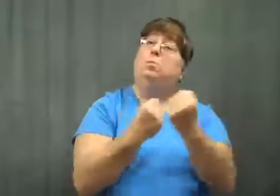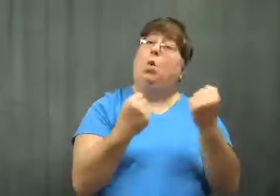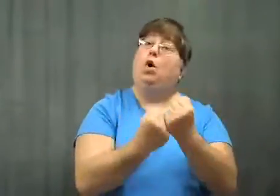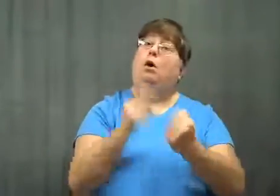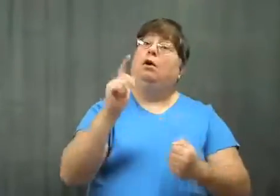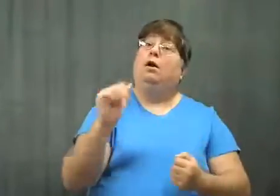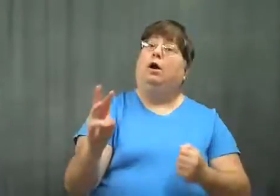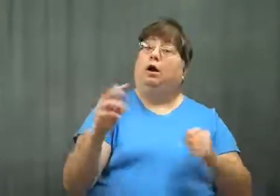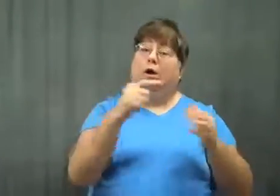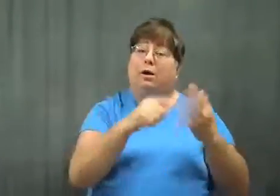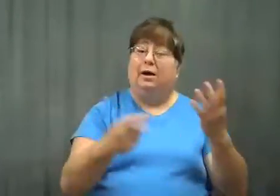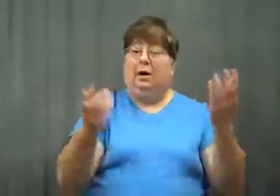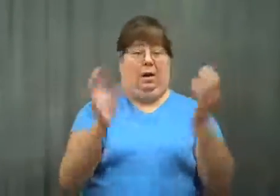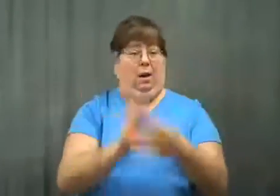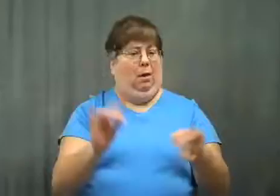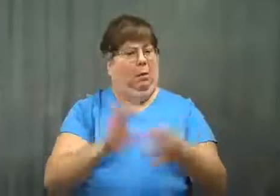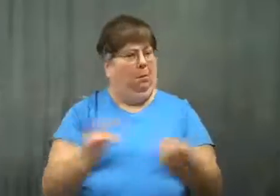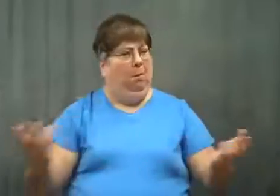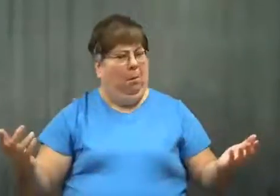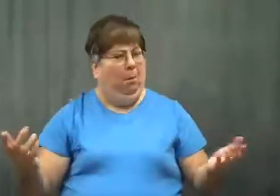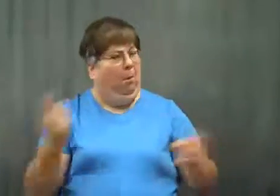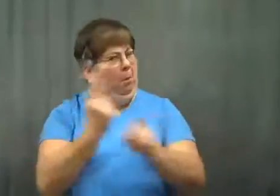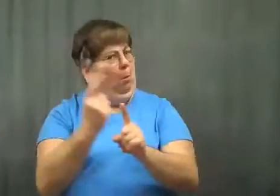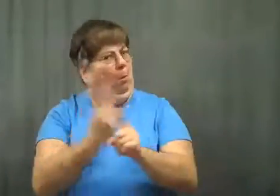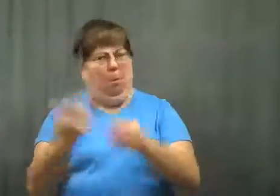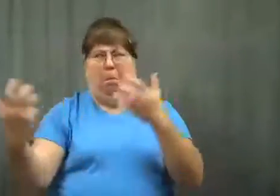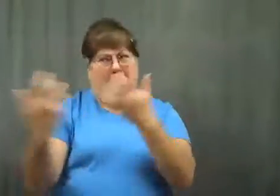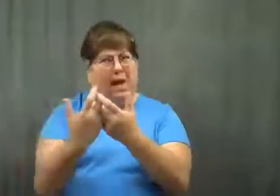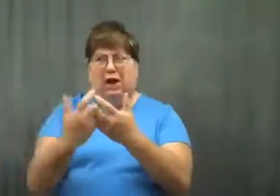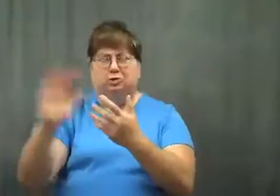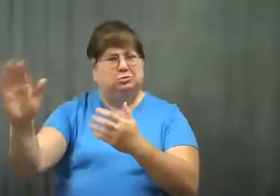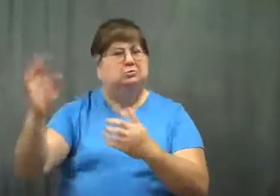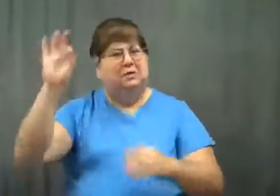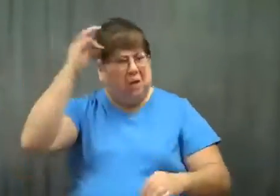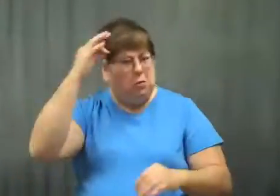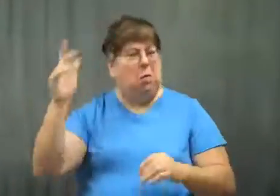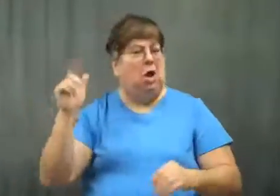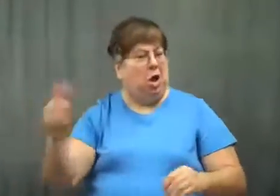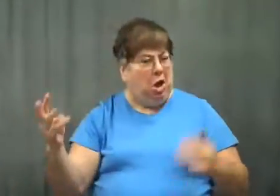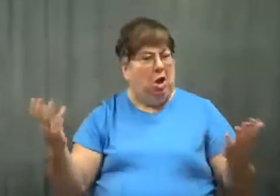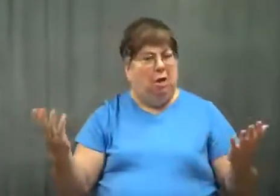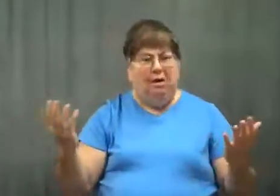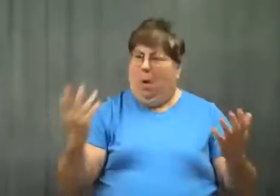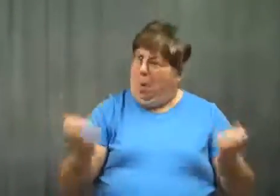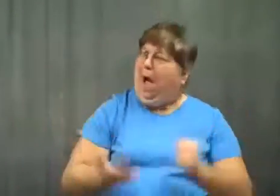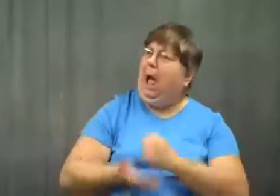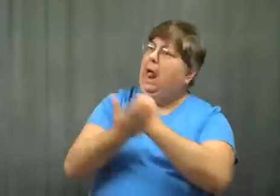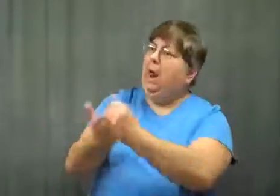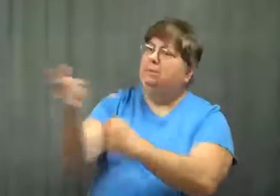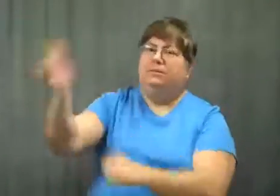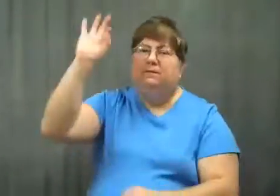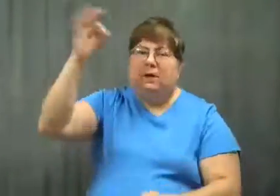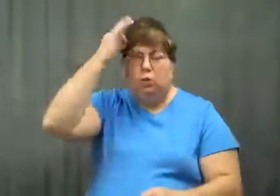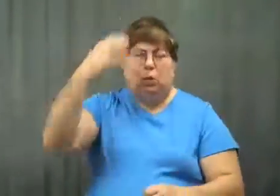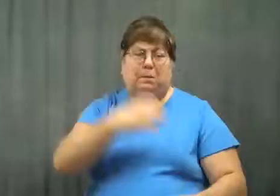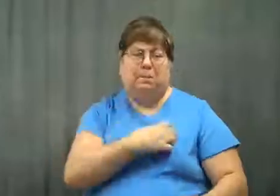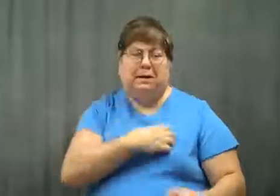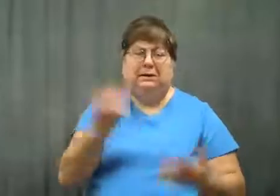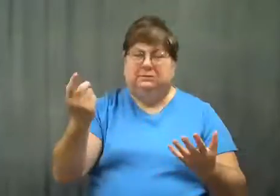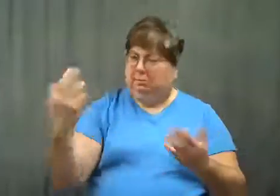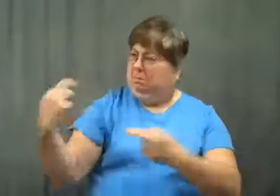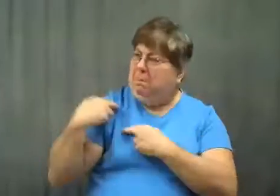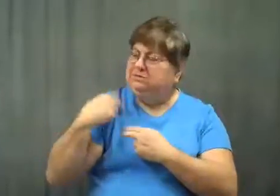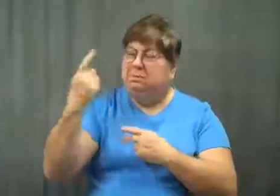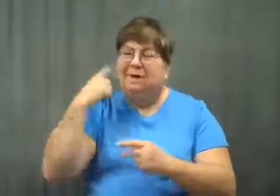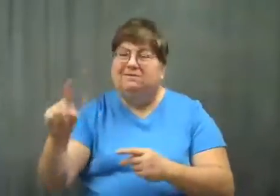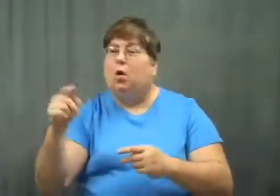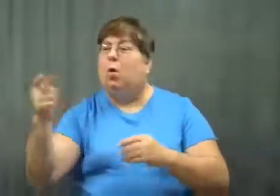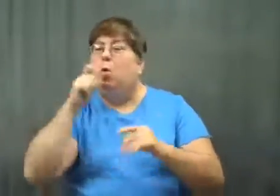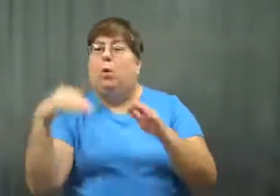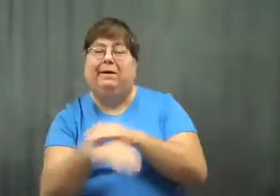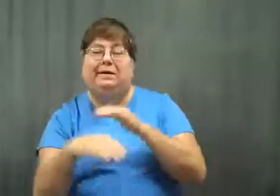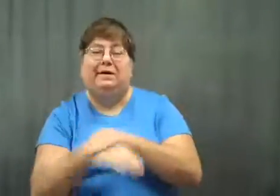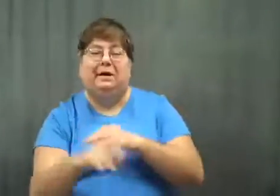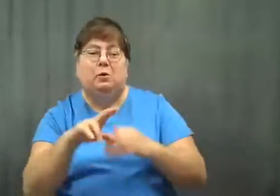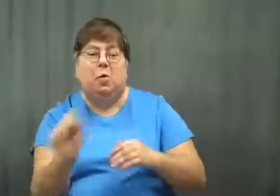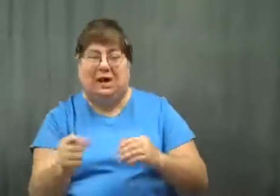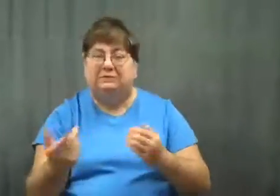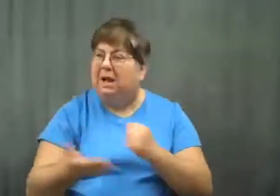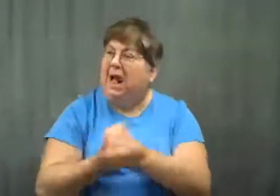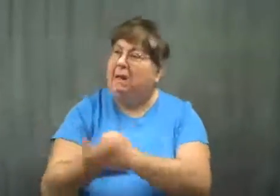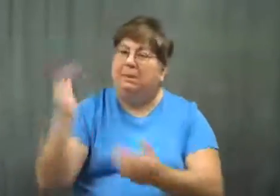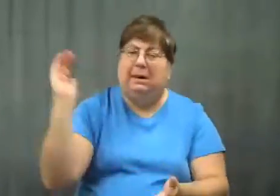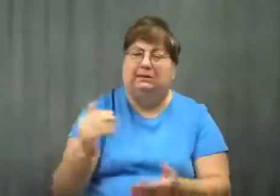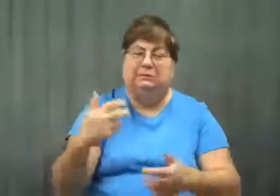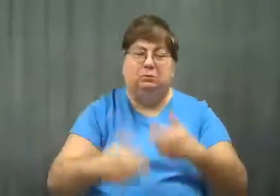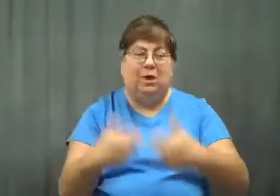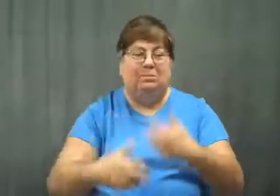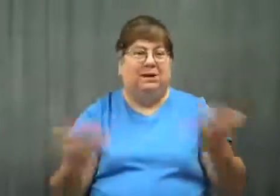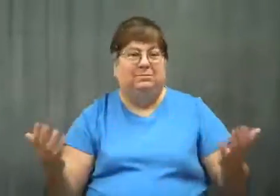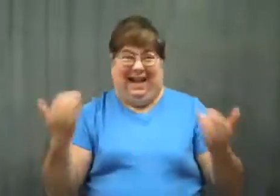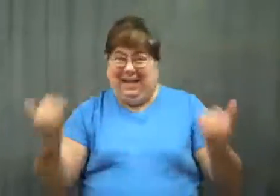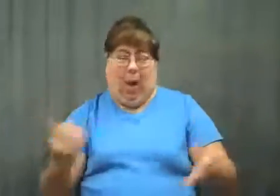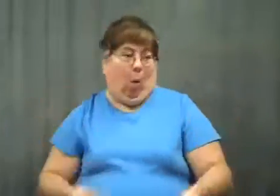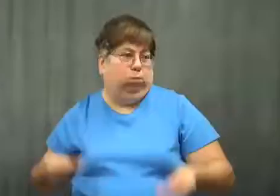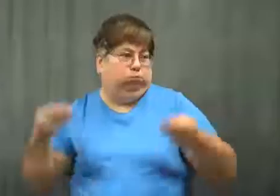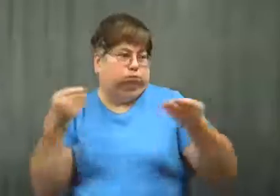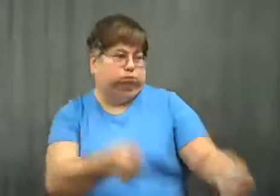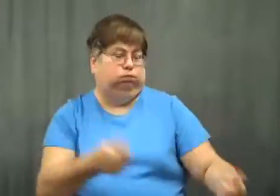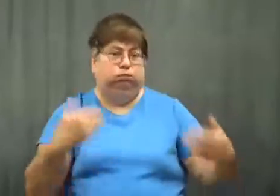Supporters of the law claim it is legal, and want to help federal agents enforce the laws.